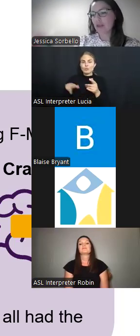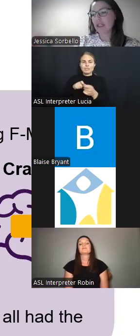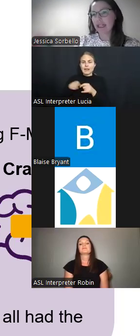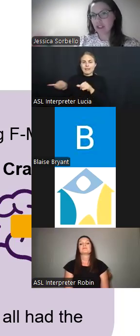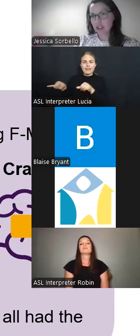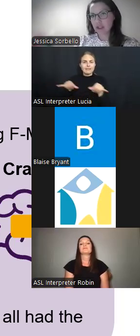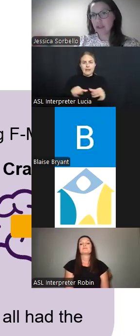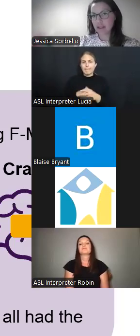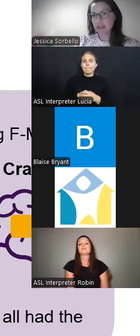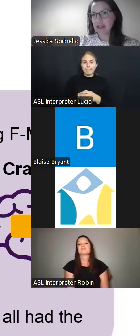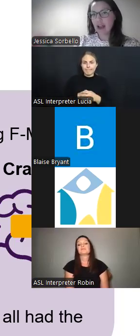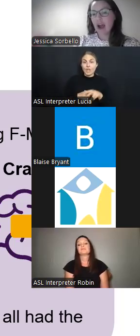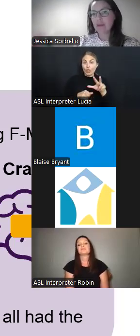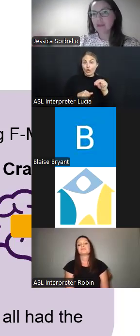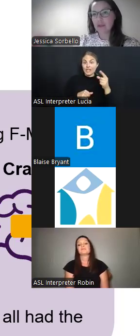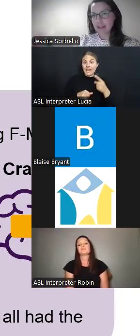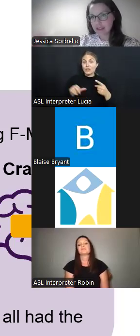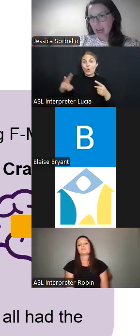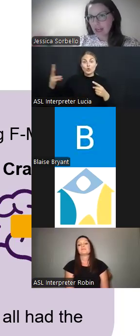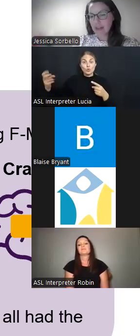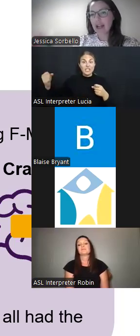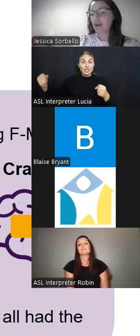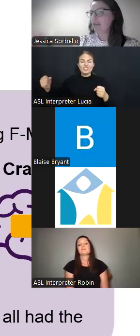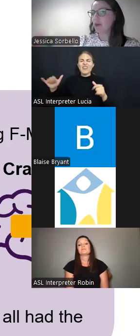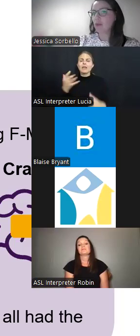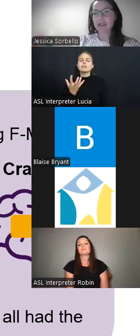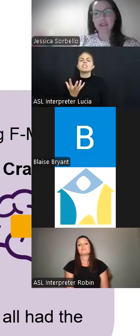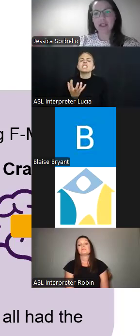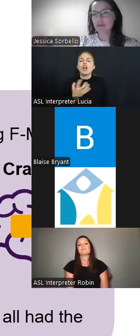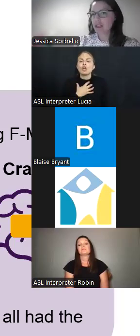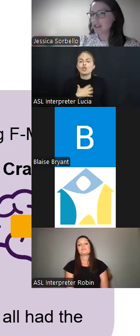, the same size for those two years. After two years is when